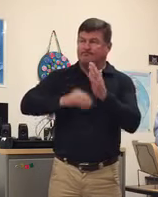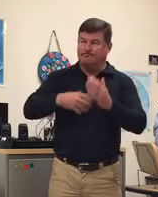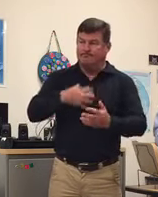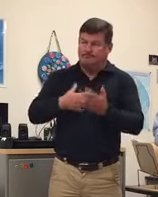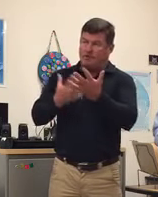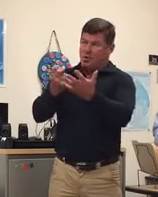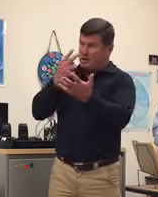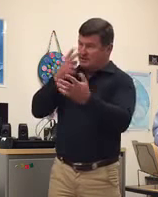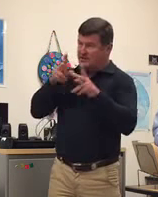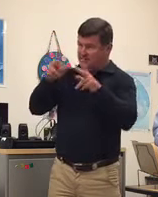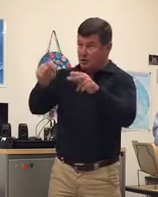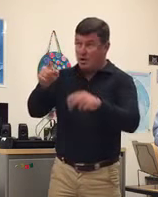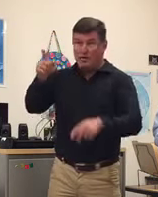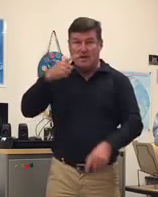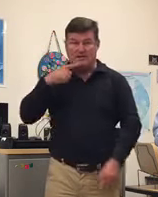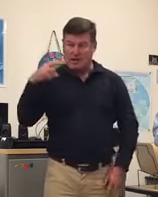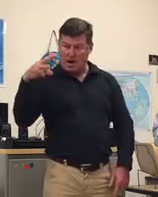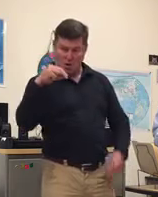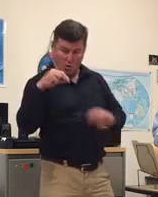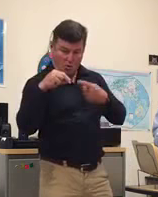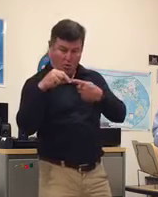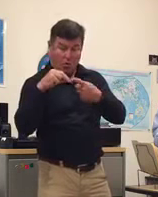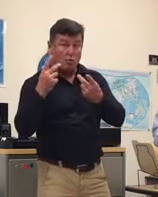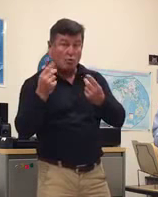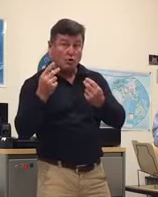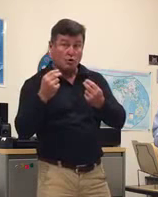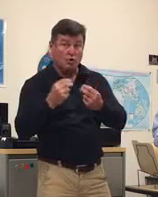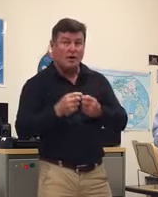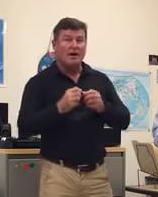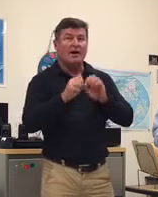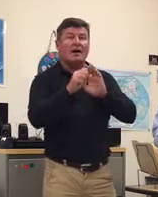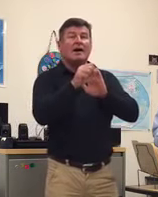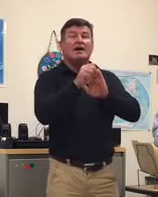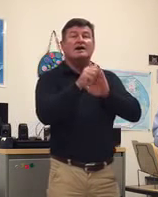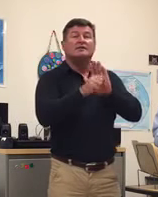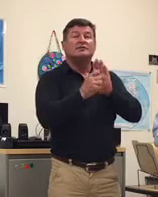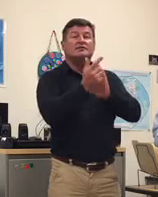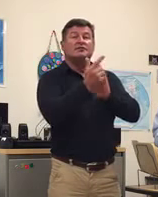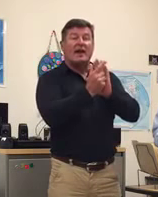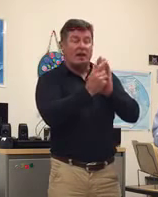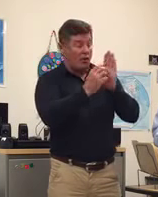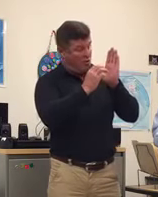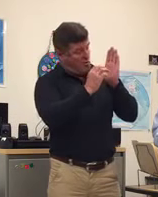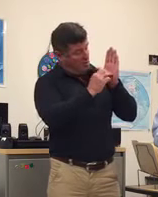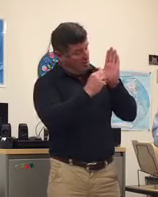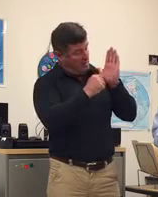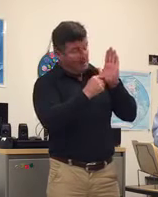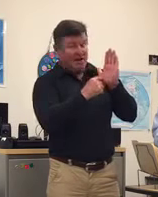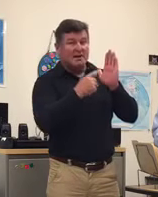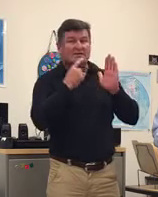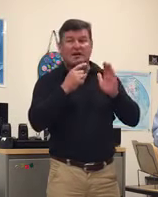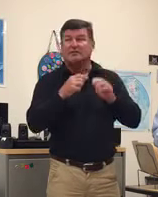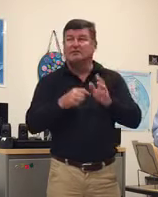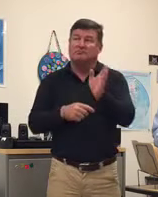a school district were to say no to you? Well under our state law, we now have a new provision that allow you to make